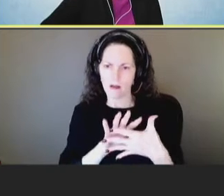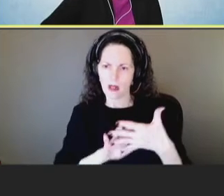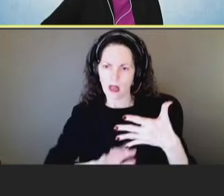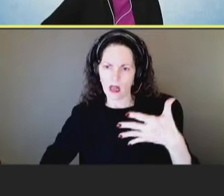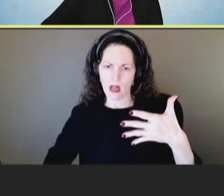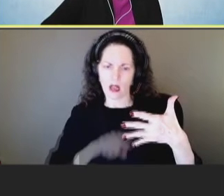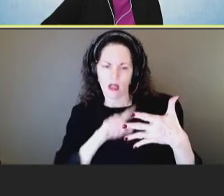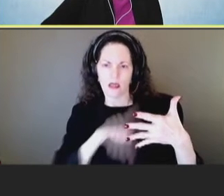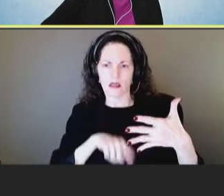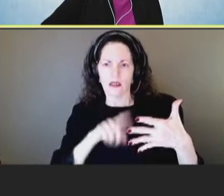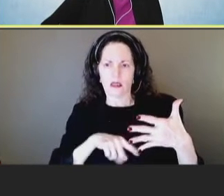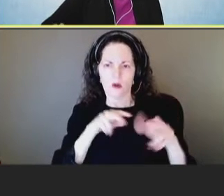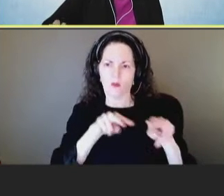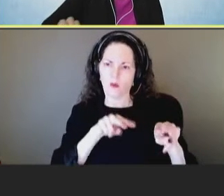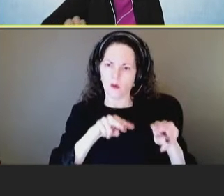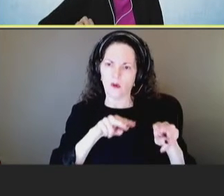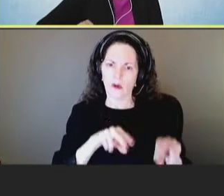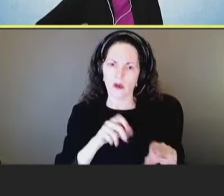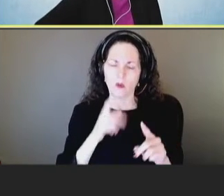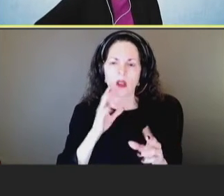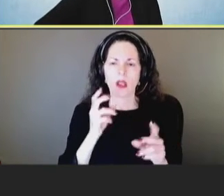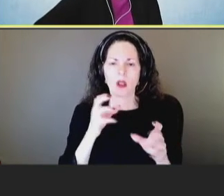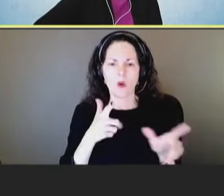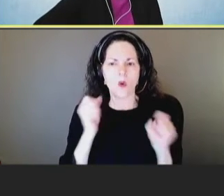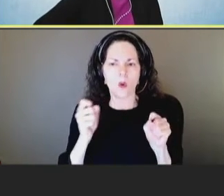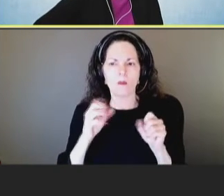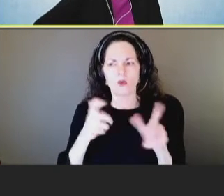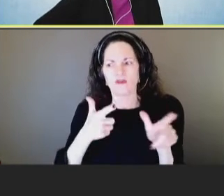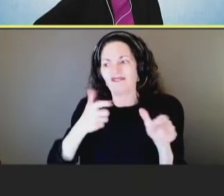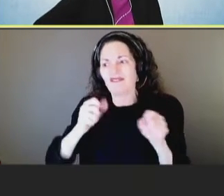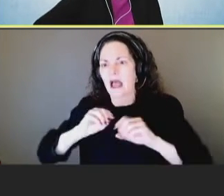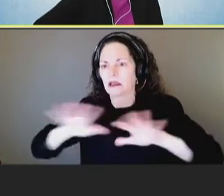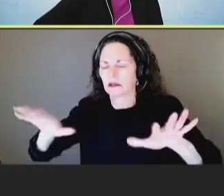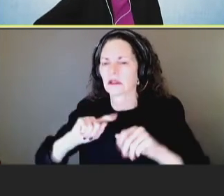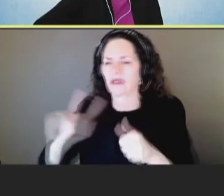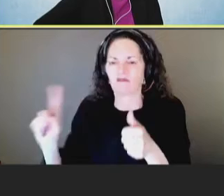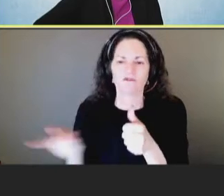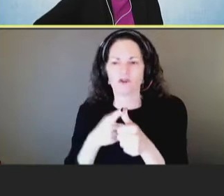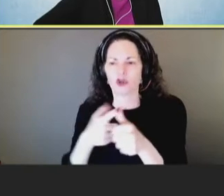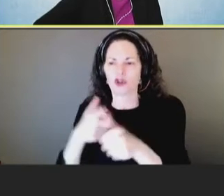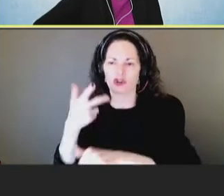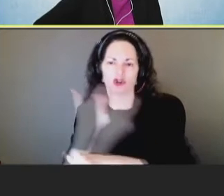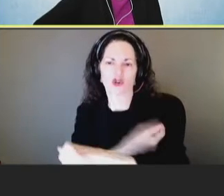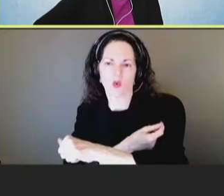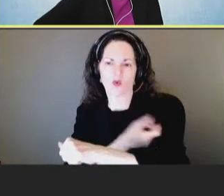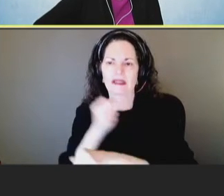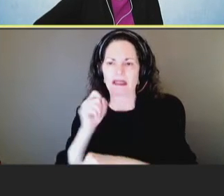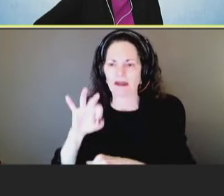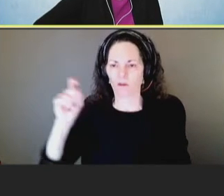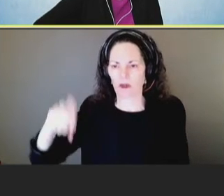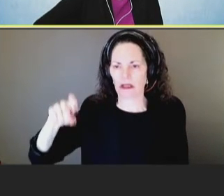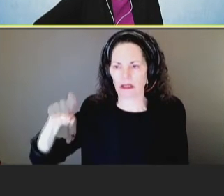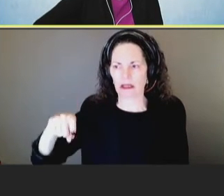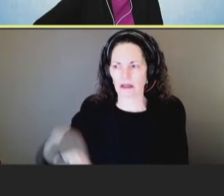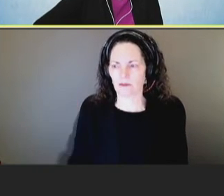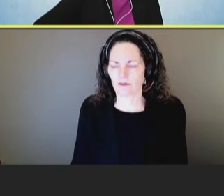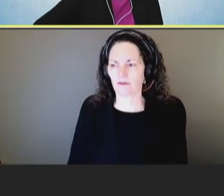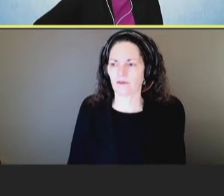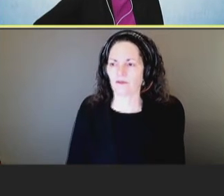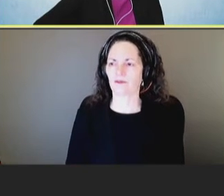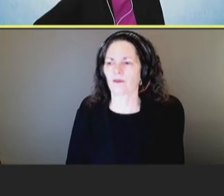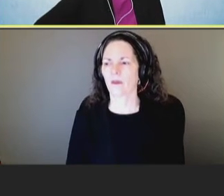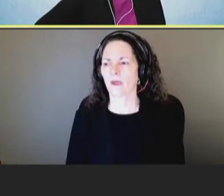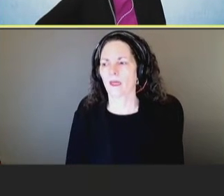to faster to first doses and faster to full immunization if the need arises. Next slide.